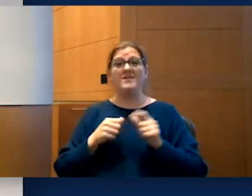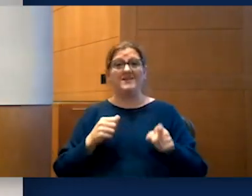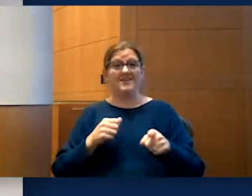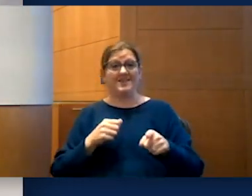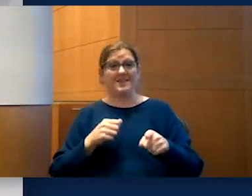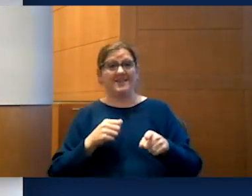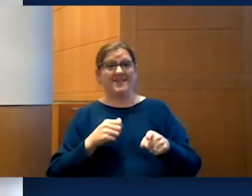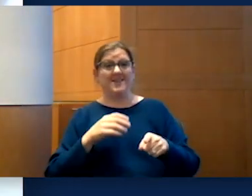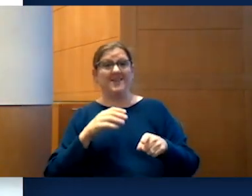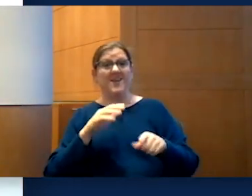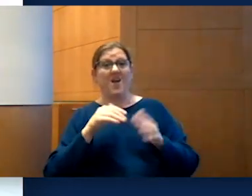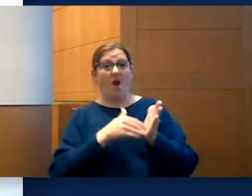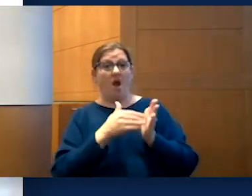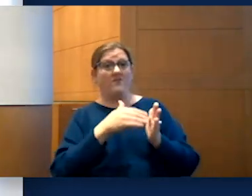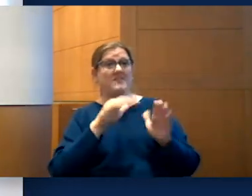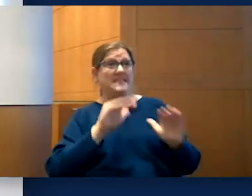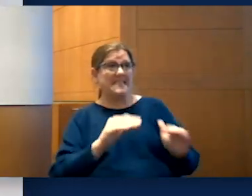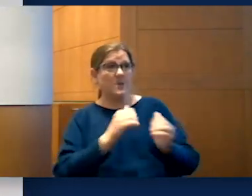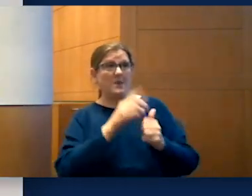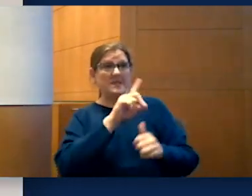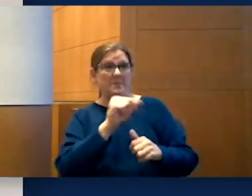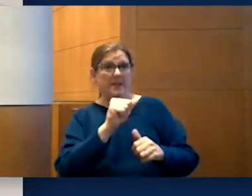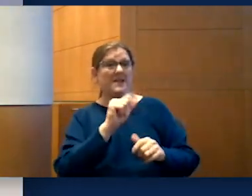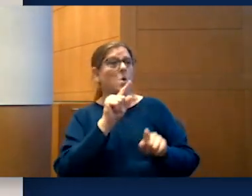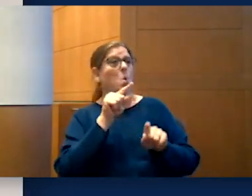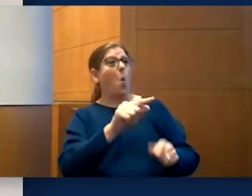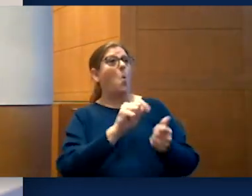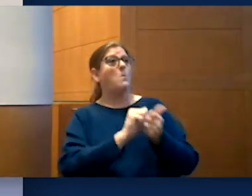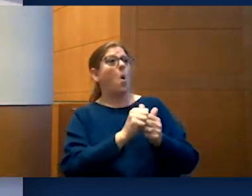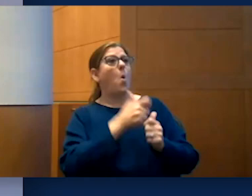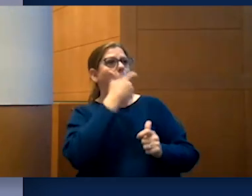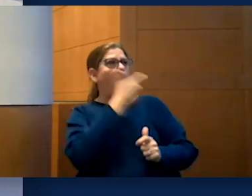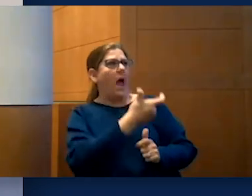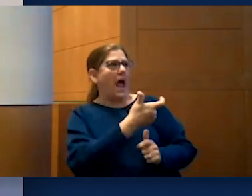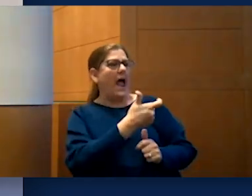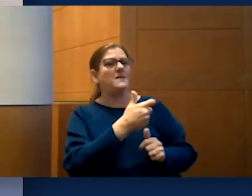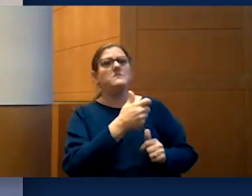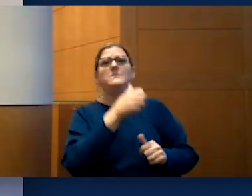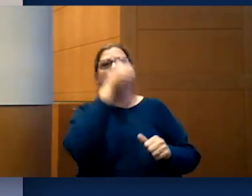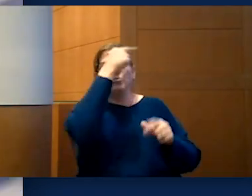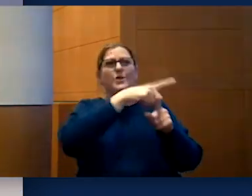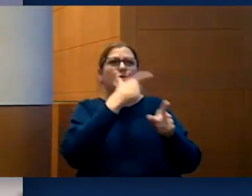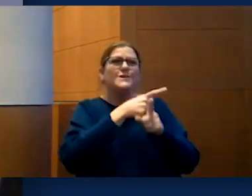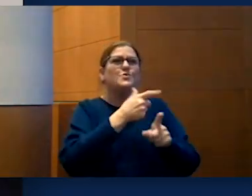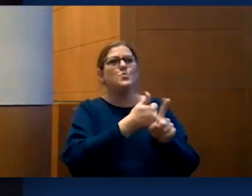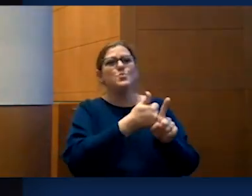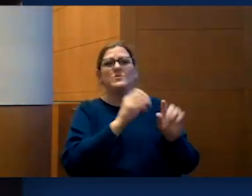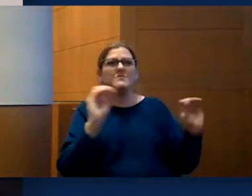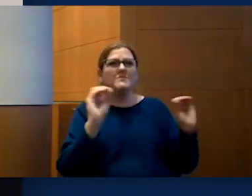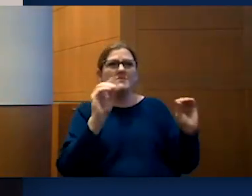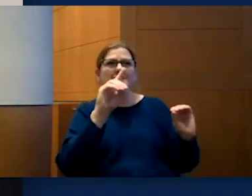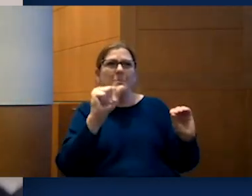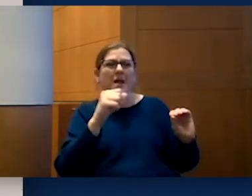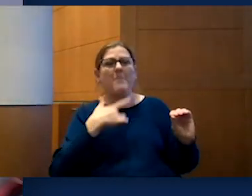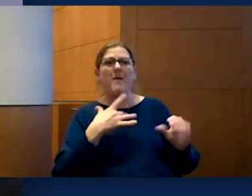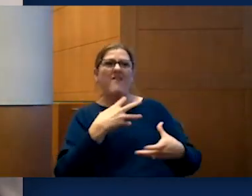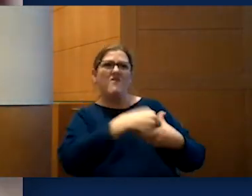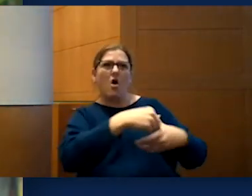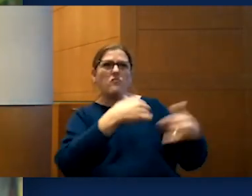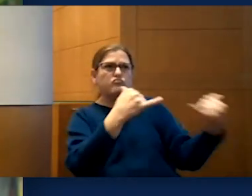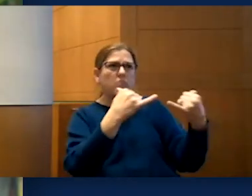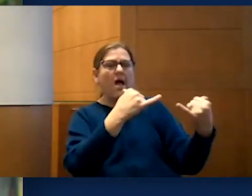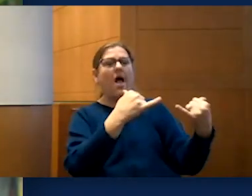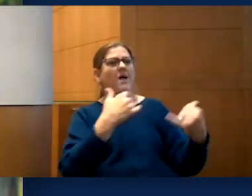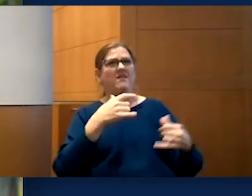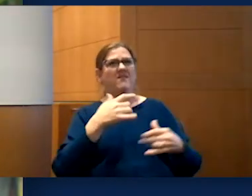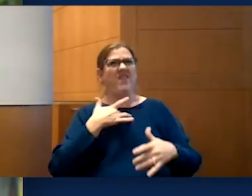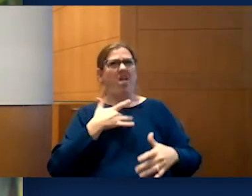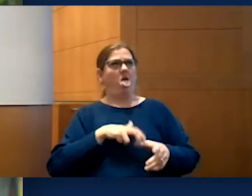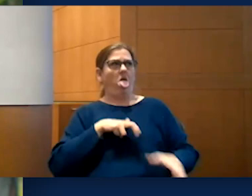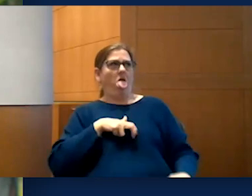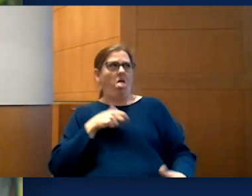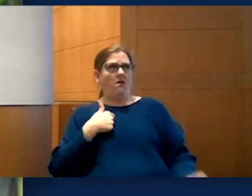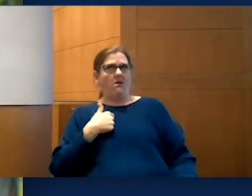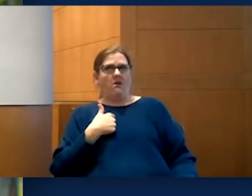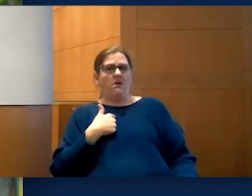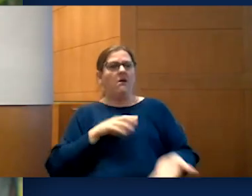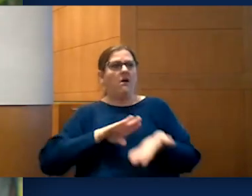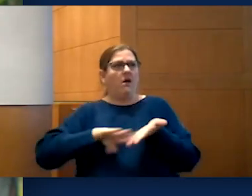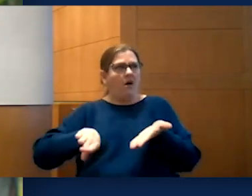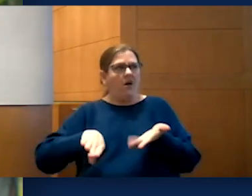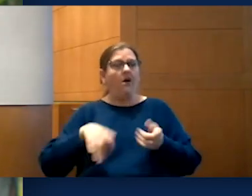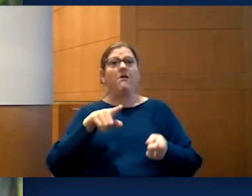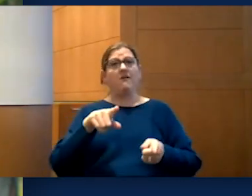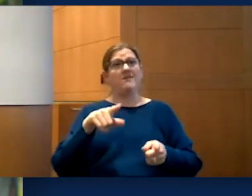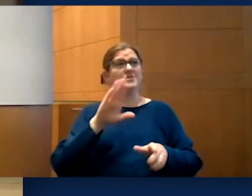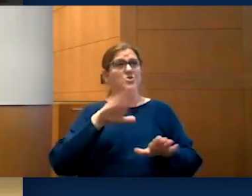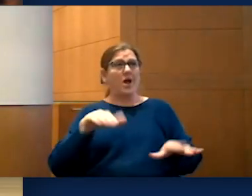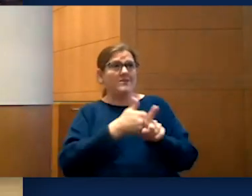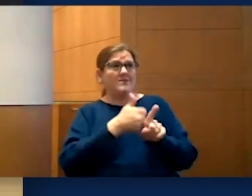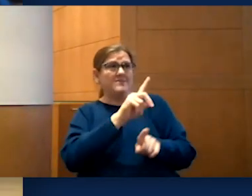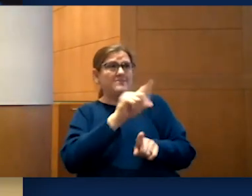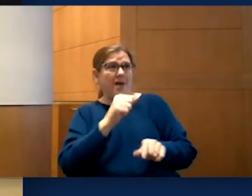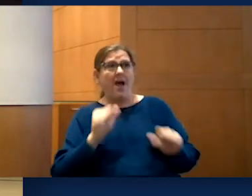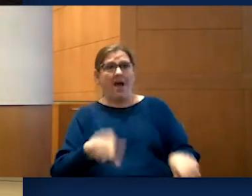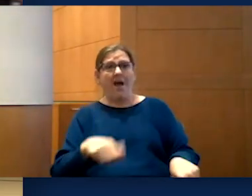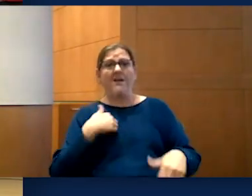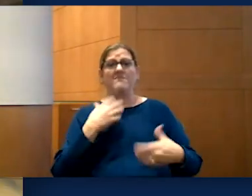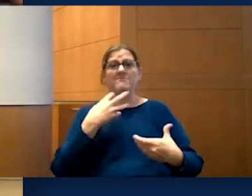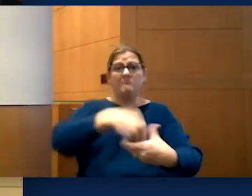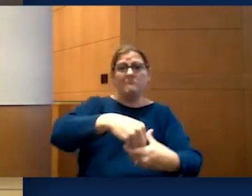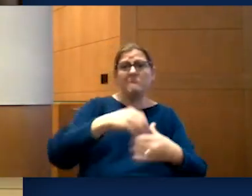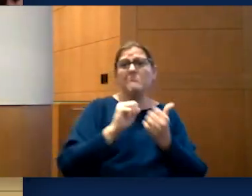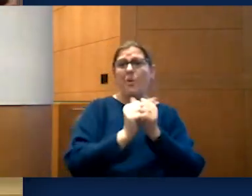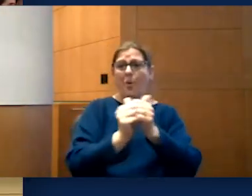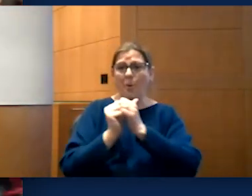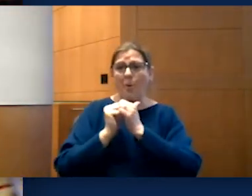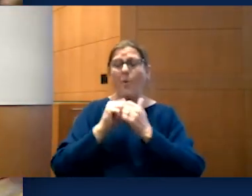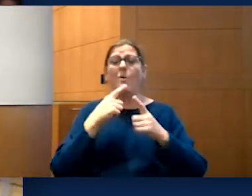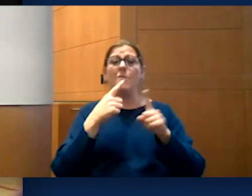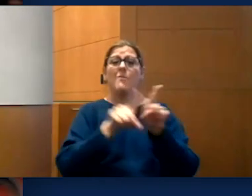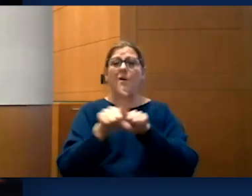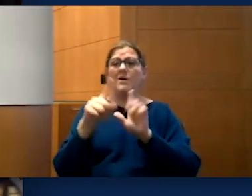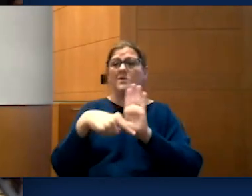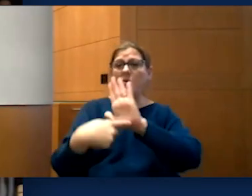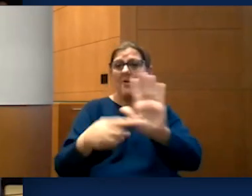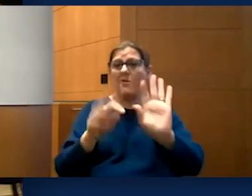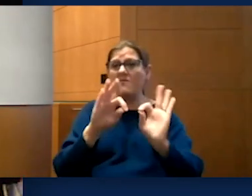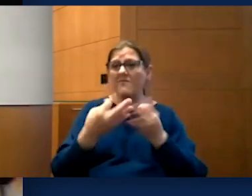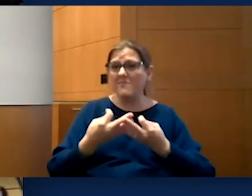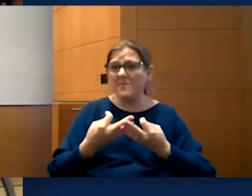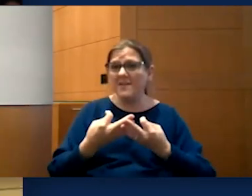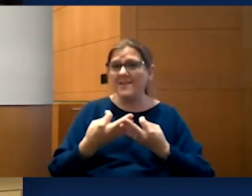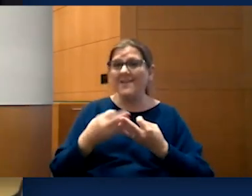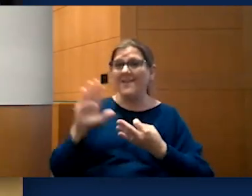Going to a sporting event and watching them play with others and competing in a sport. It's really a good opportunity to participate in sport and it shows the families that their child is also an athlete.